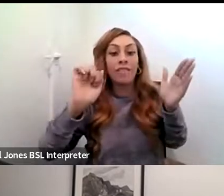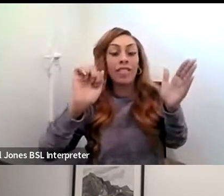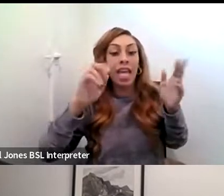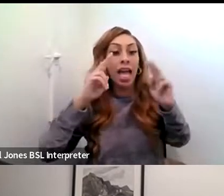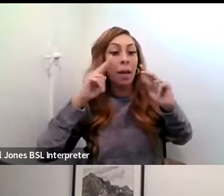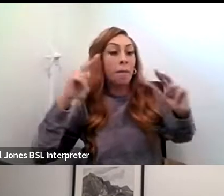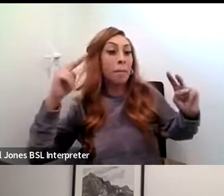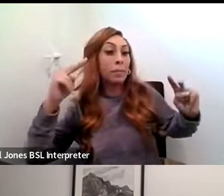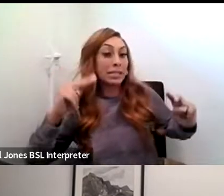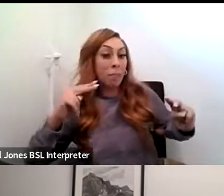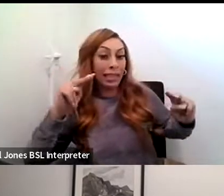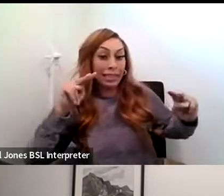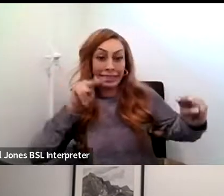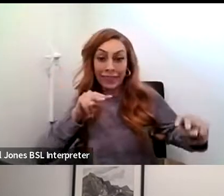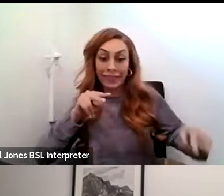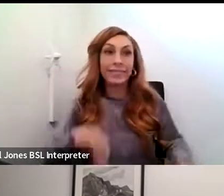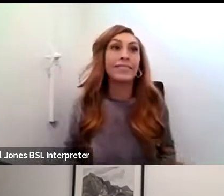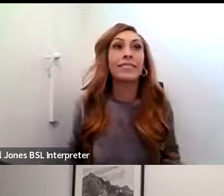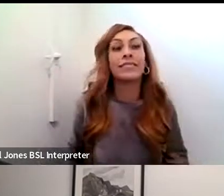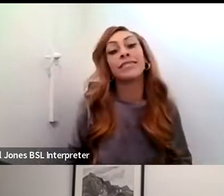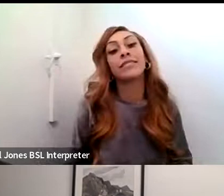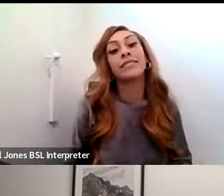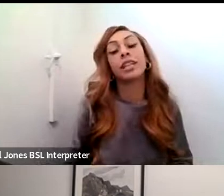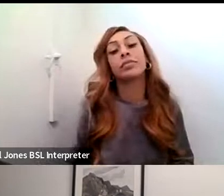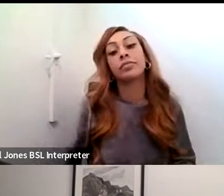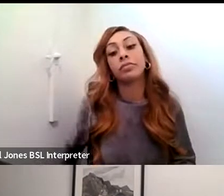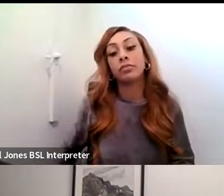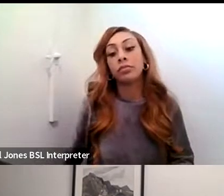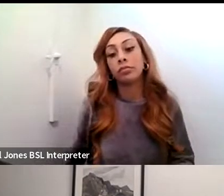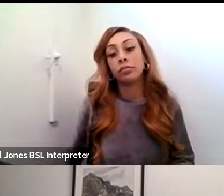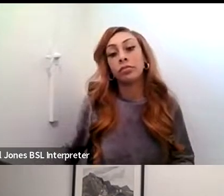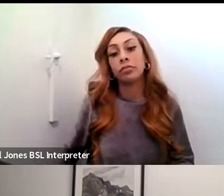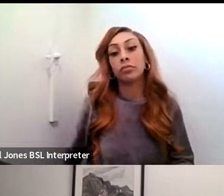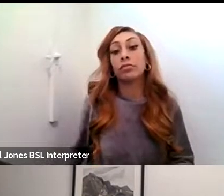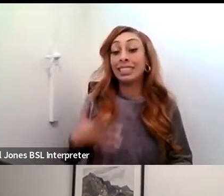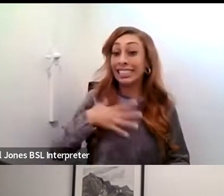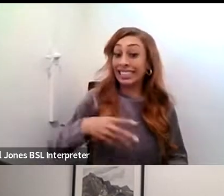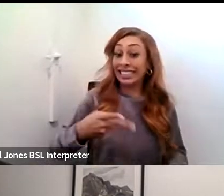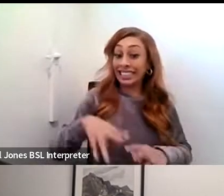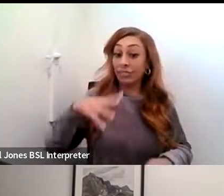But I think if we want to exploit the opportunity that's there,